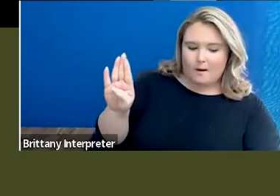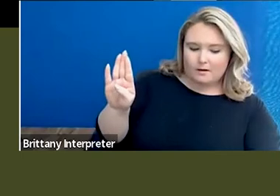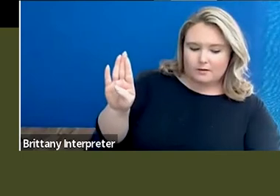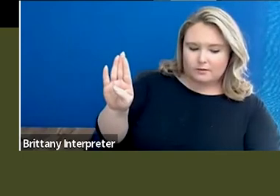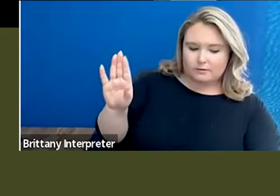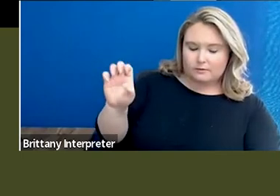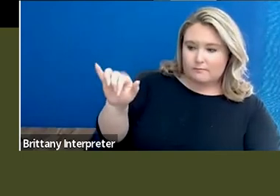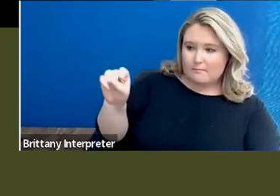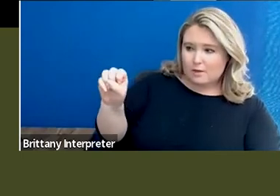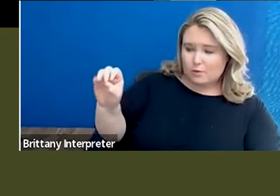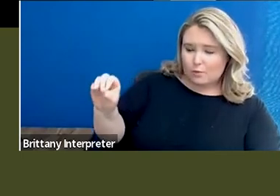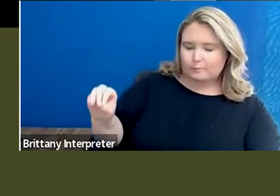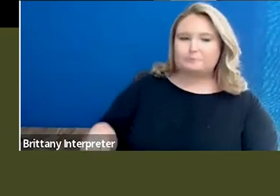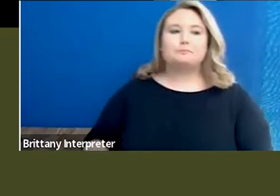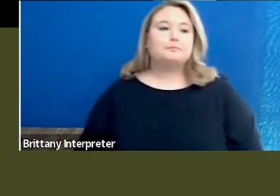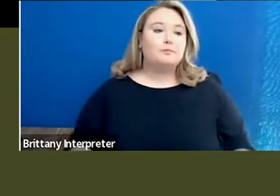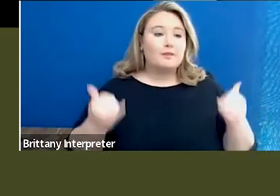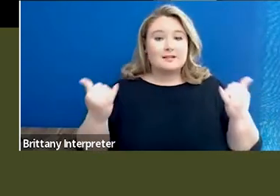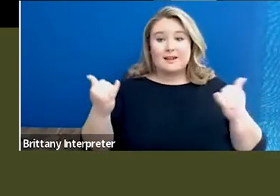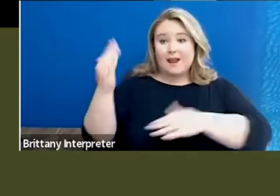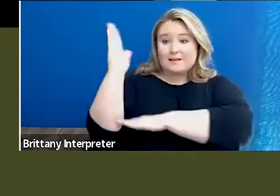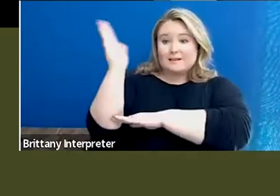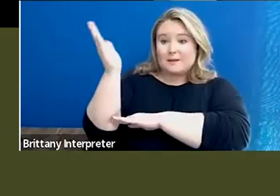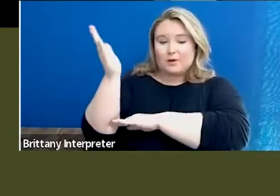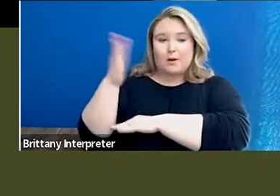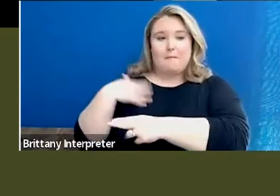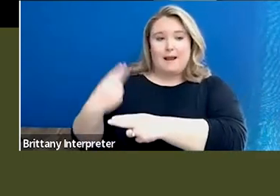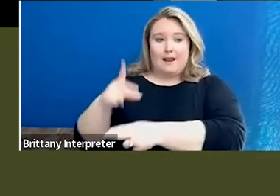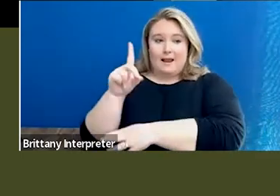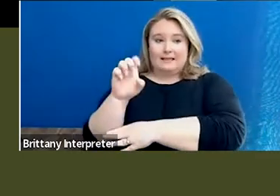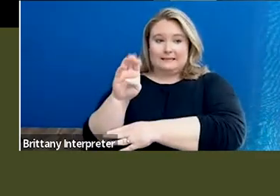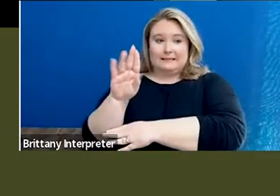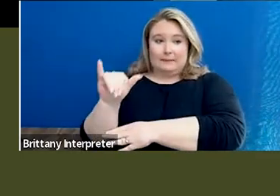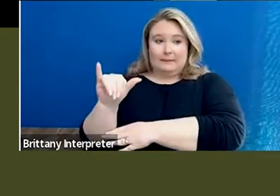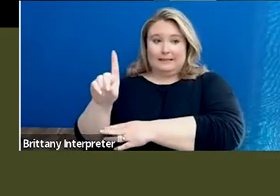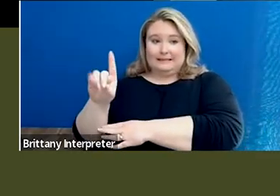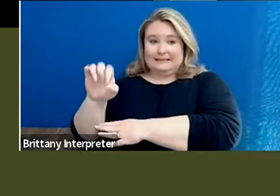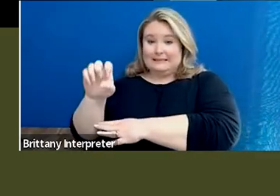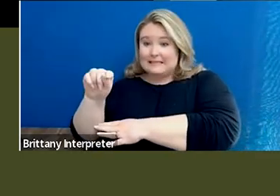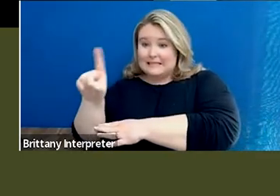So our speakers today. My name is Debbie Dietz, and I am the executive director